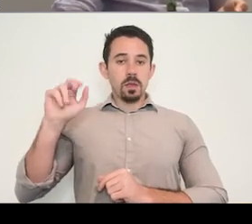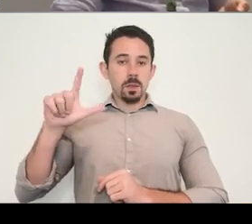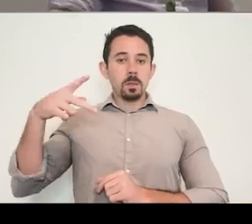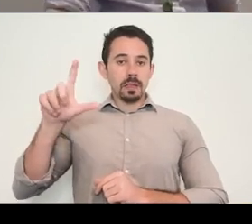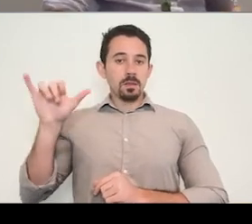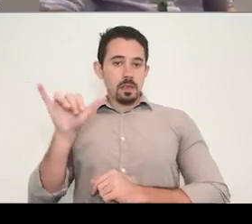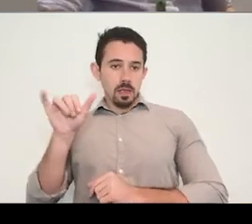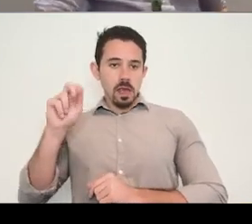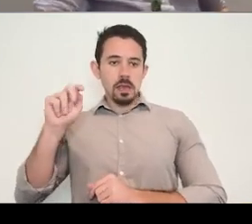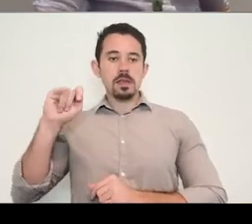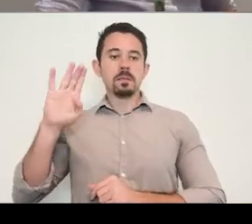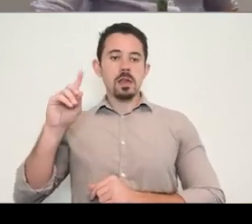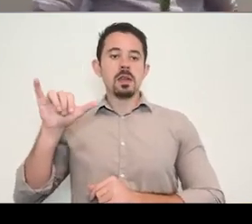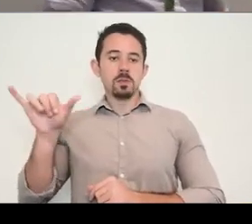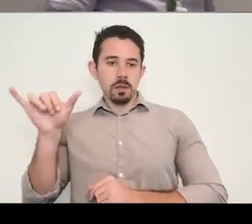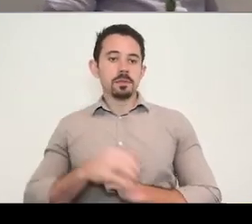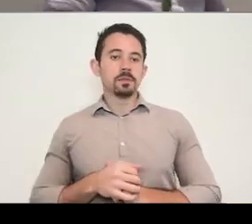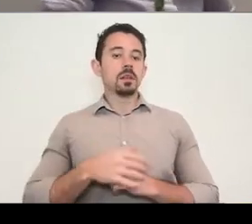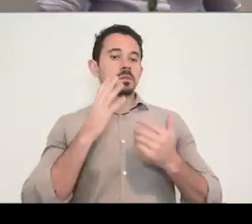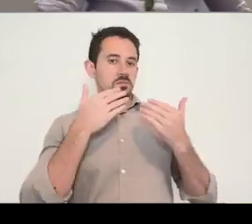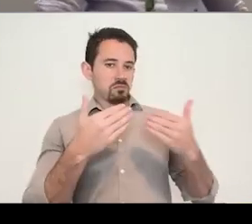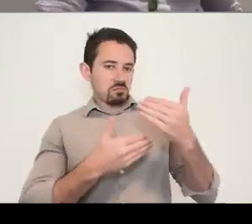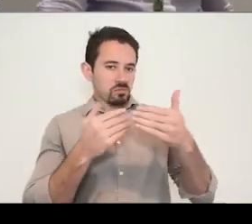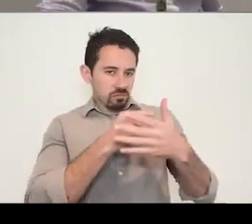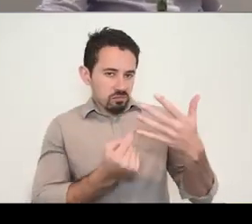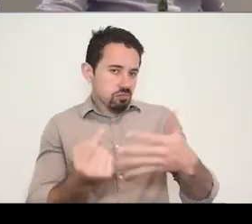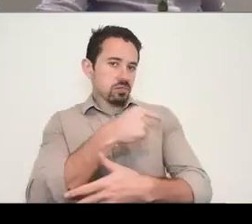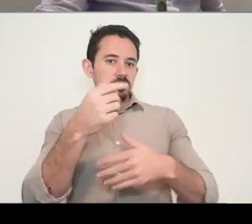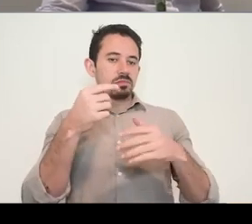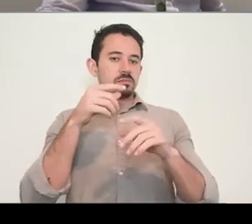Pel antibody. Taking you through this dot blot, we can see that the wild type strain